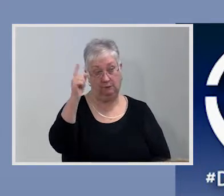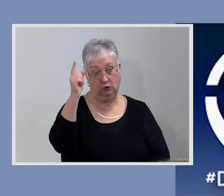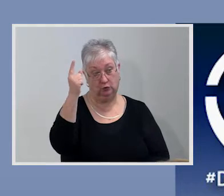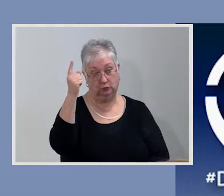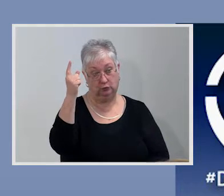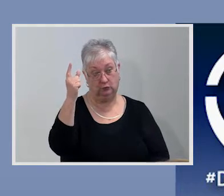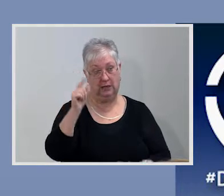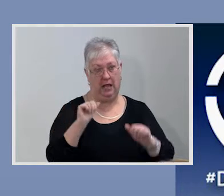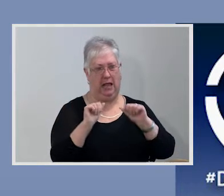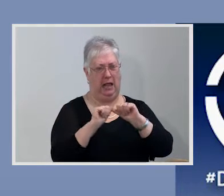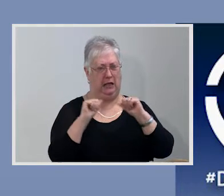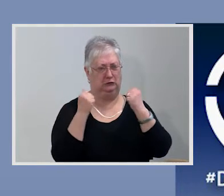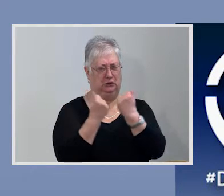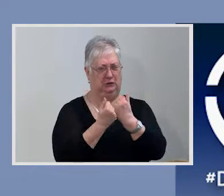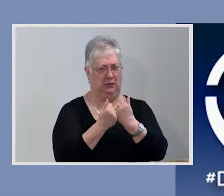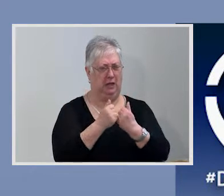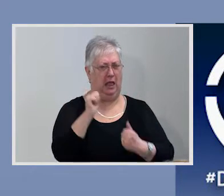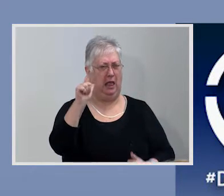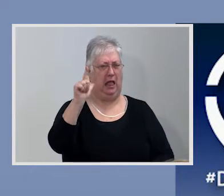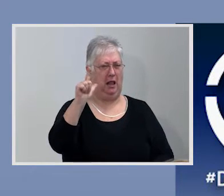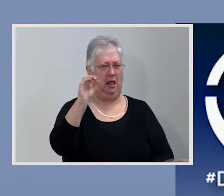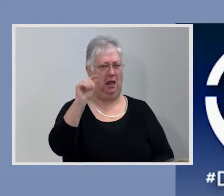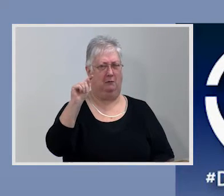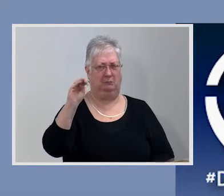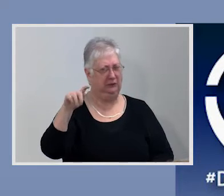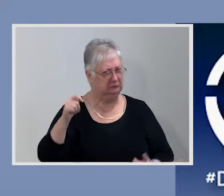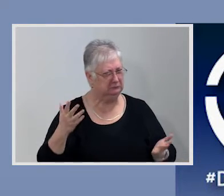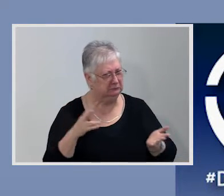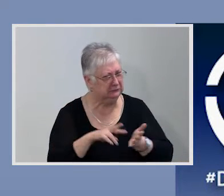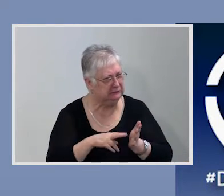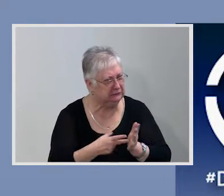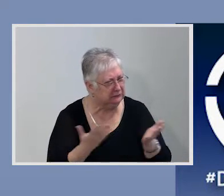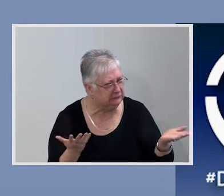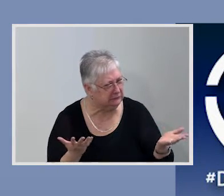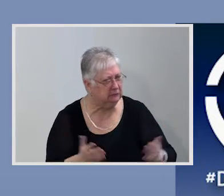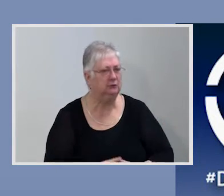WHAT IT MEANS, THAT'S WHEN THE AGENCY GETS THE BUDGET TO SPEND. AFTER THE BUDGET IS ADOPTED,